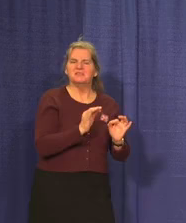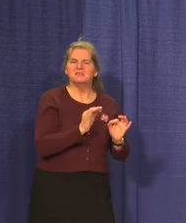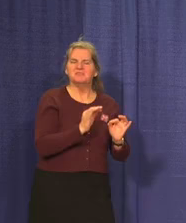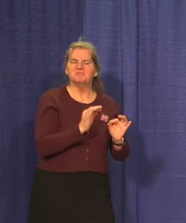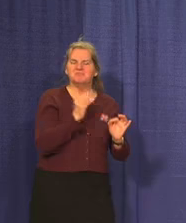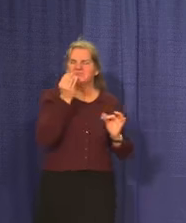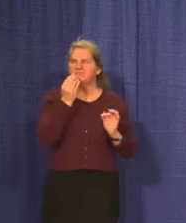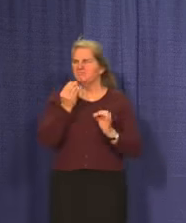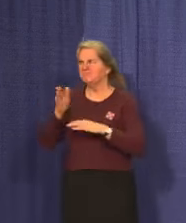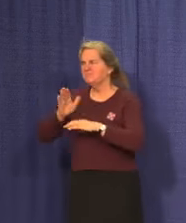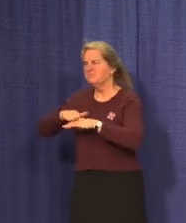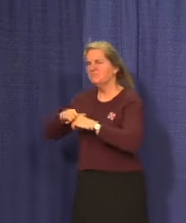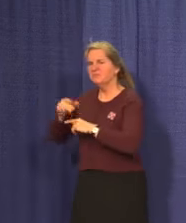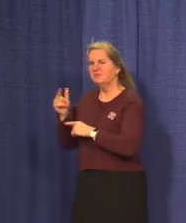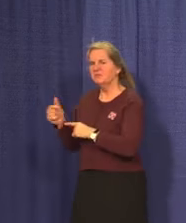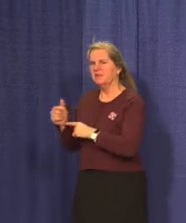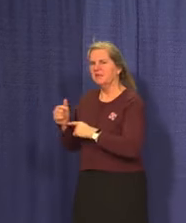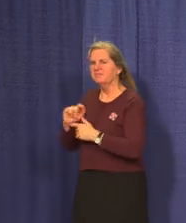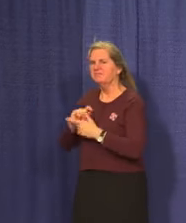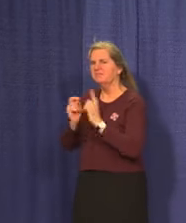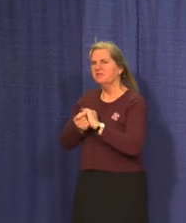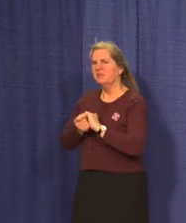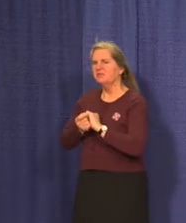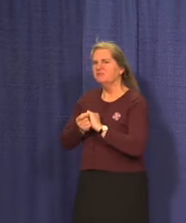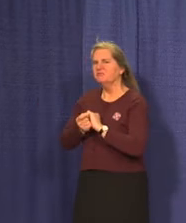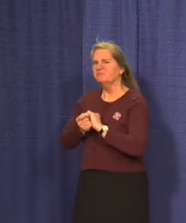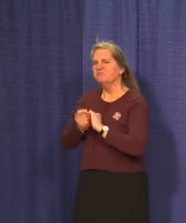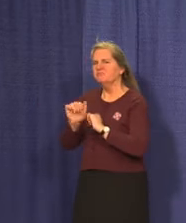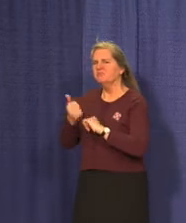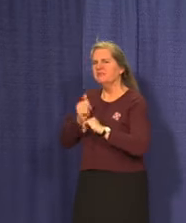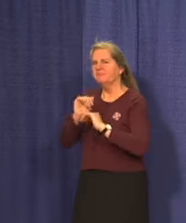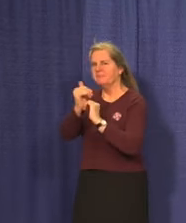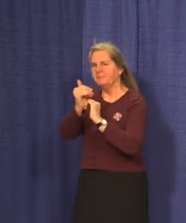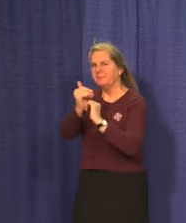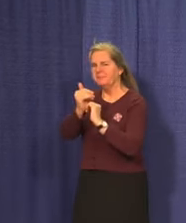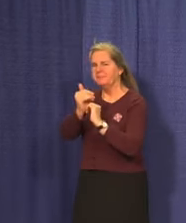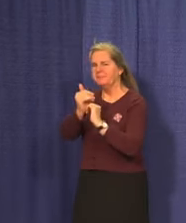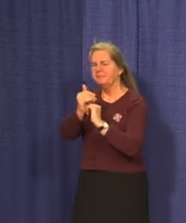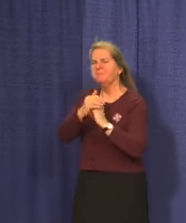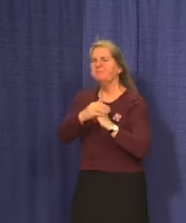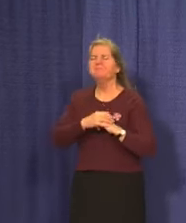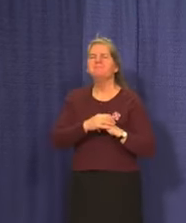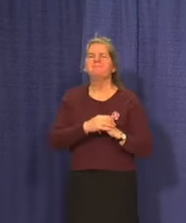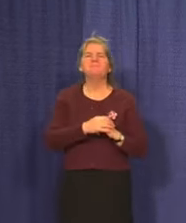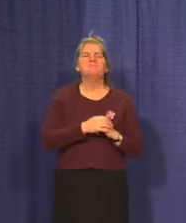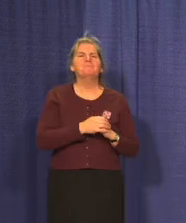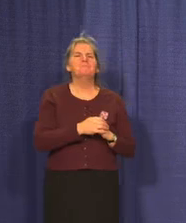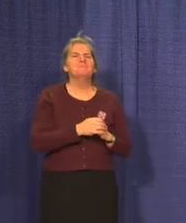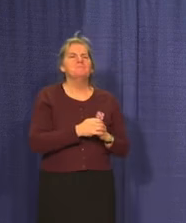GOVERNMENT WHICH IS WHAT I HAD ARRANGED TO BRING TO CABINET